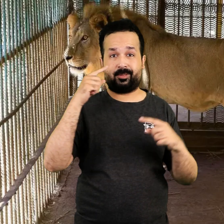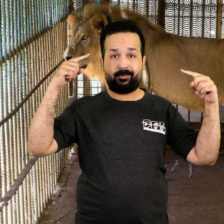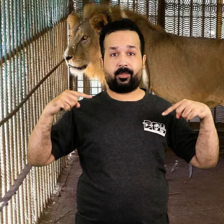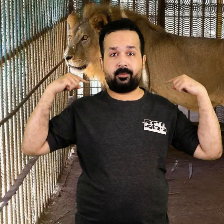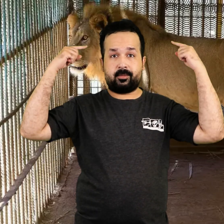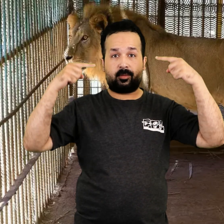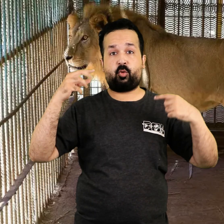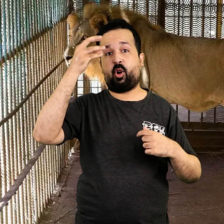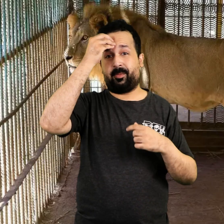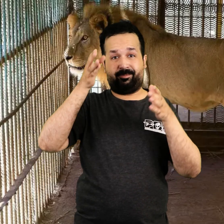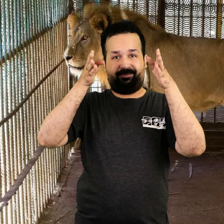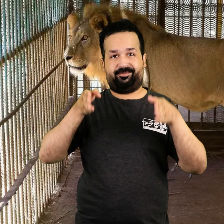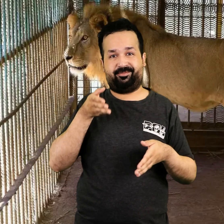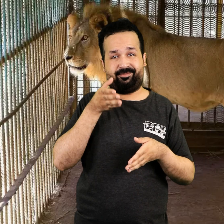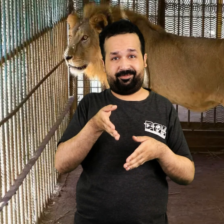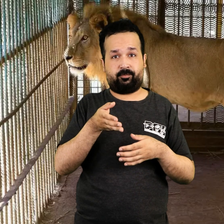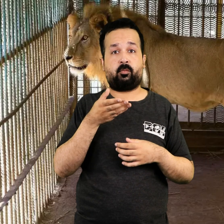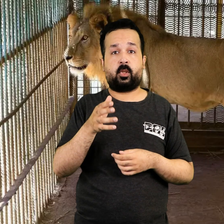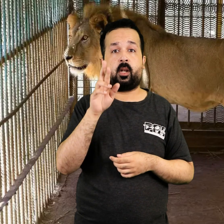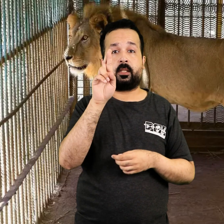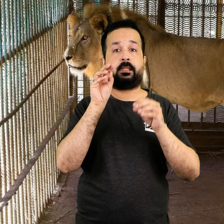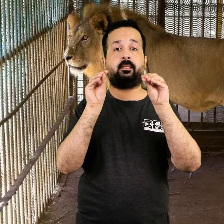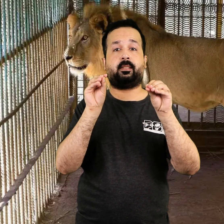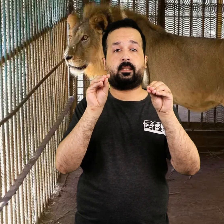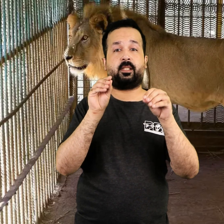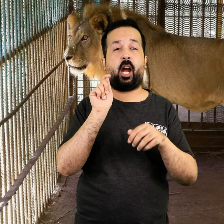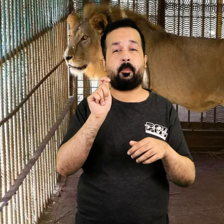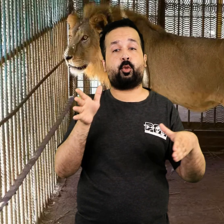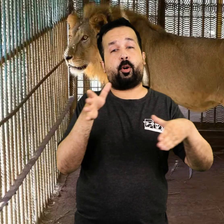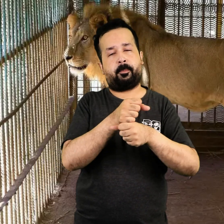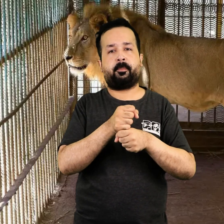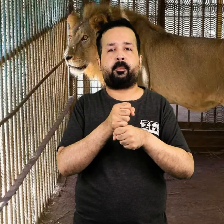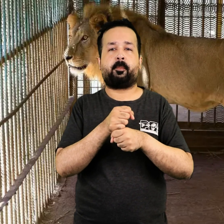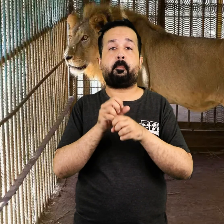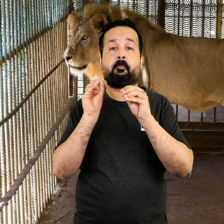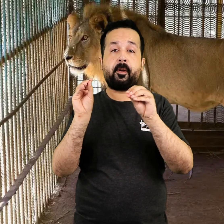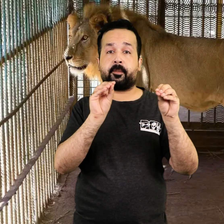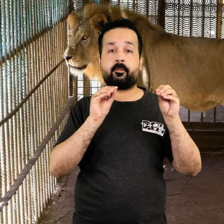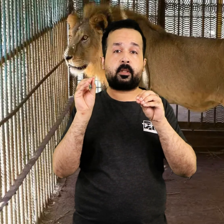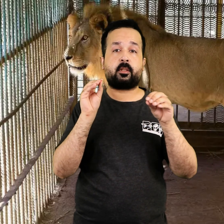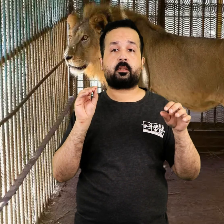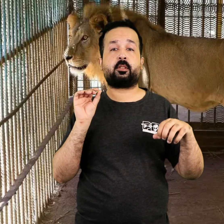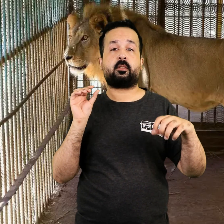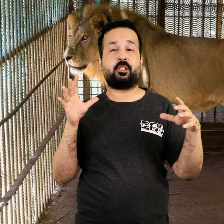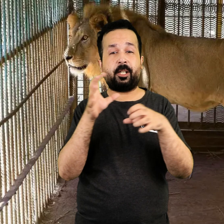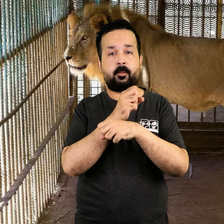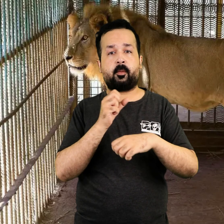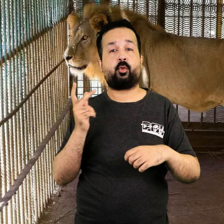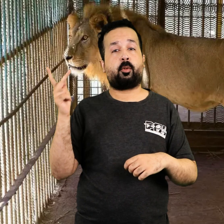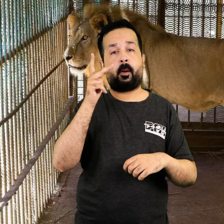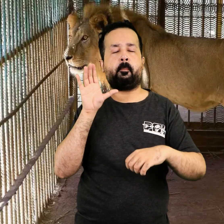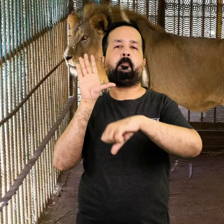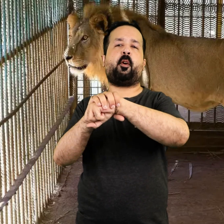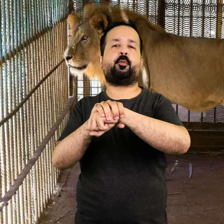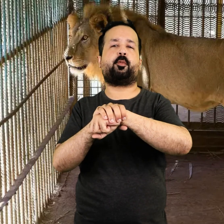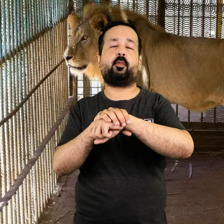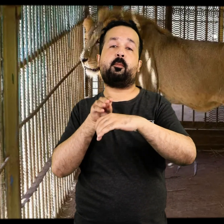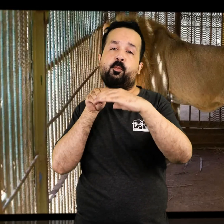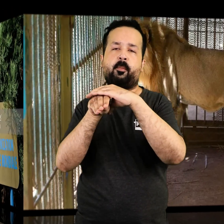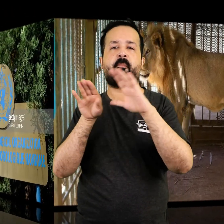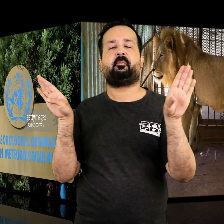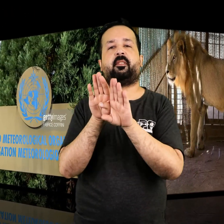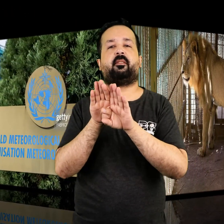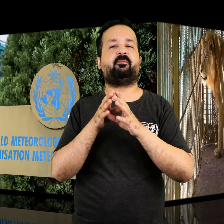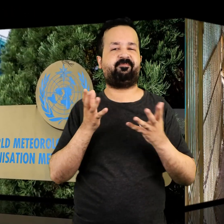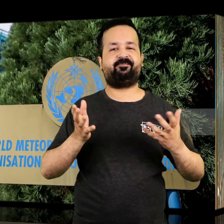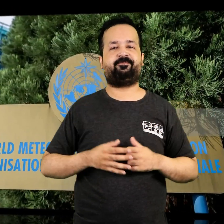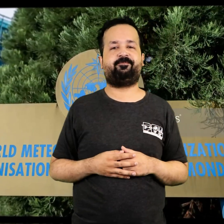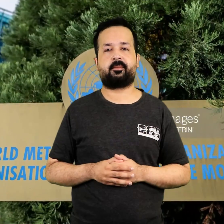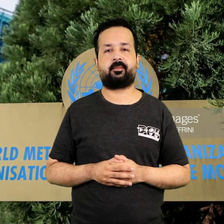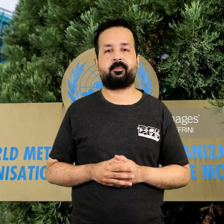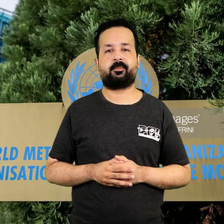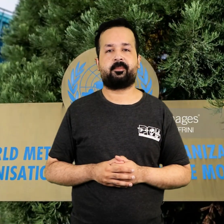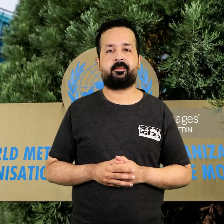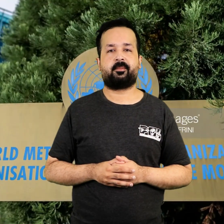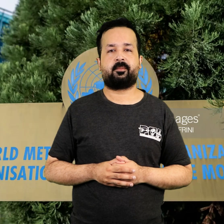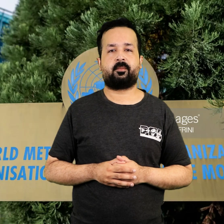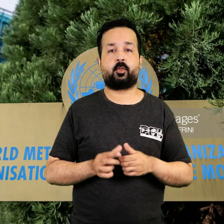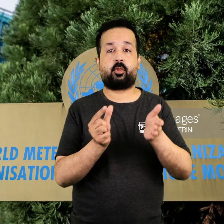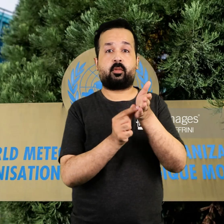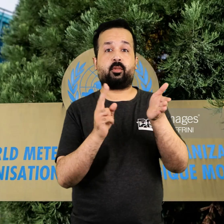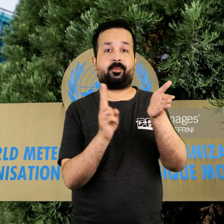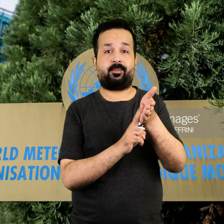The rescue crew assisted the circus management in capturing the tigers.